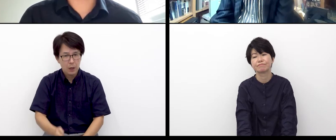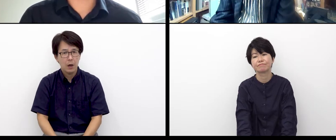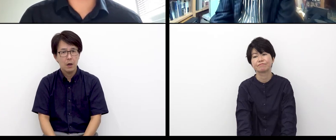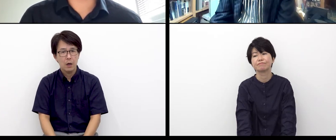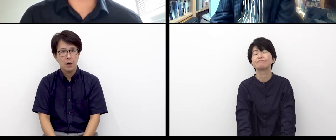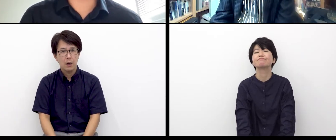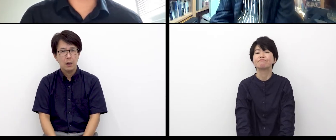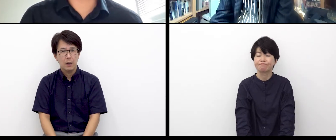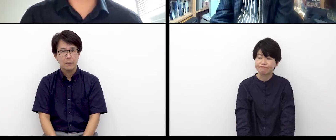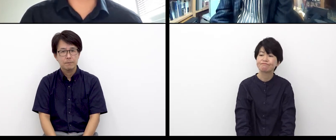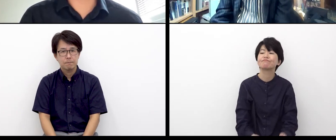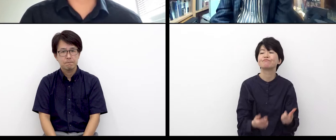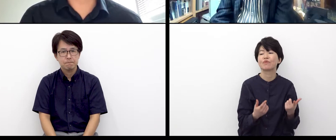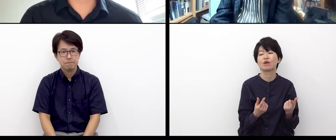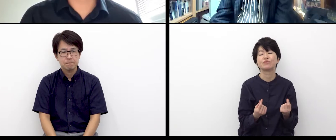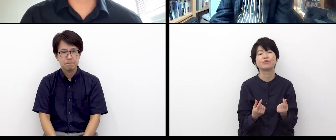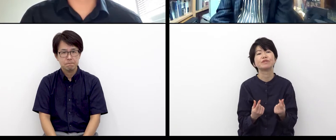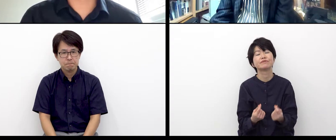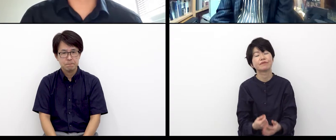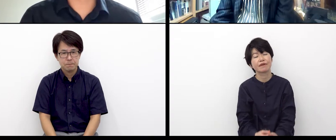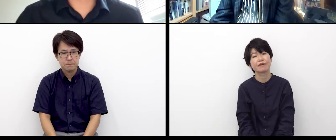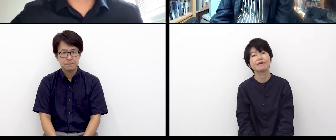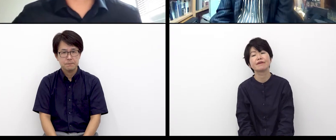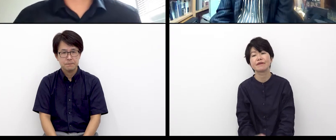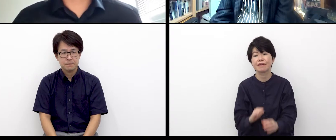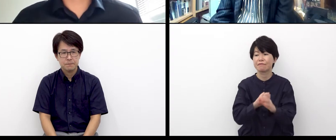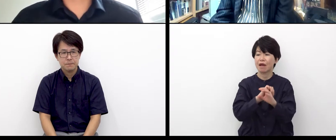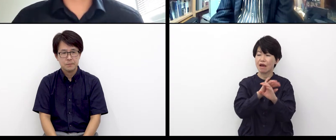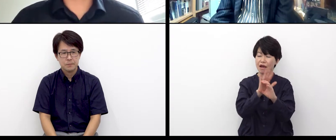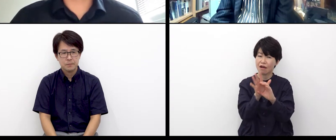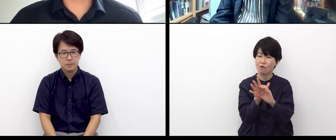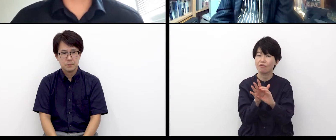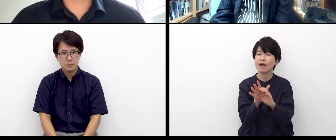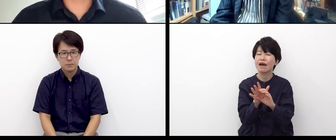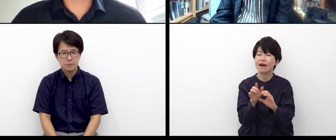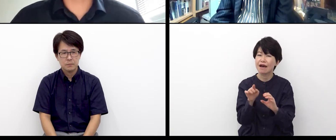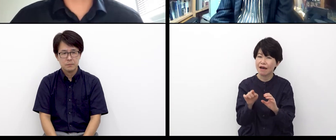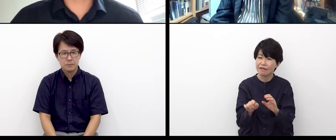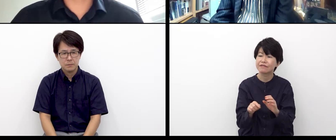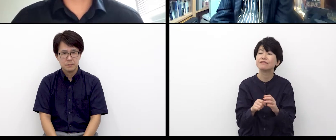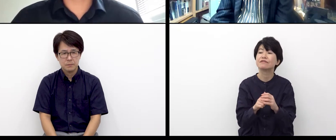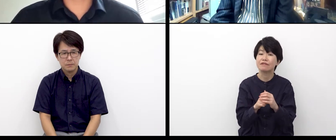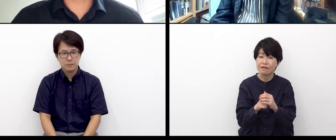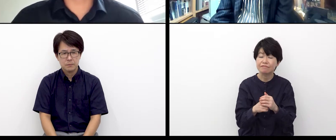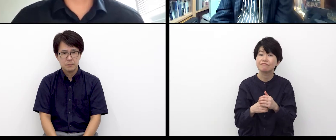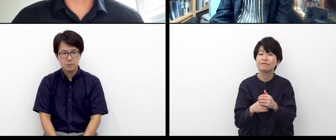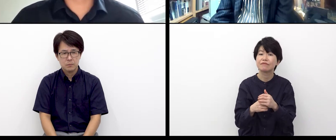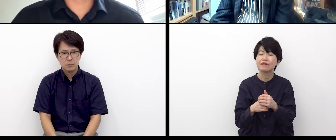Well, the only good thing of coronavirus gave us is that